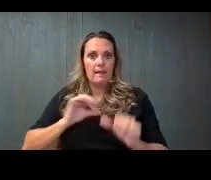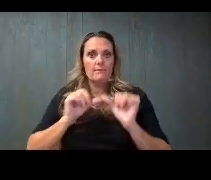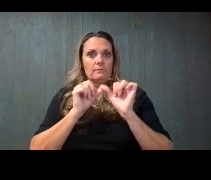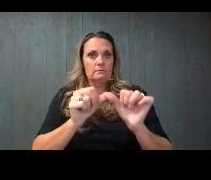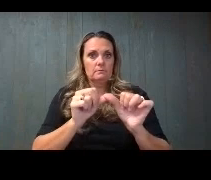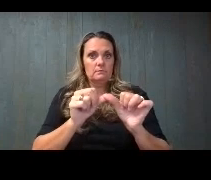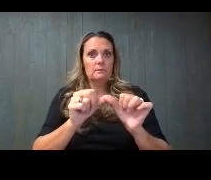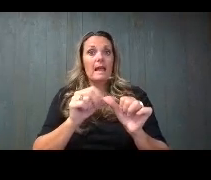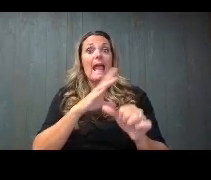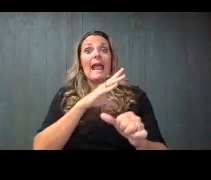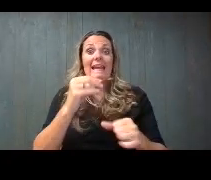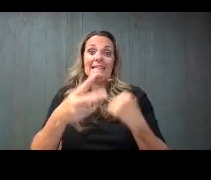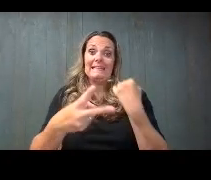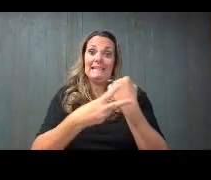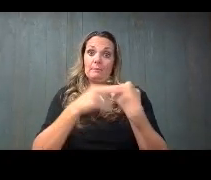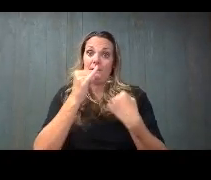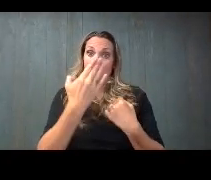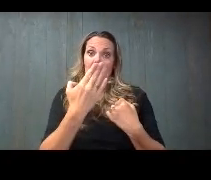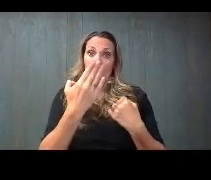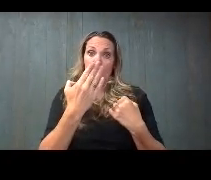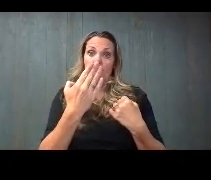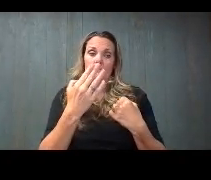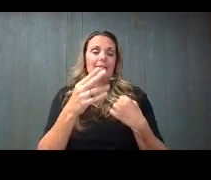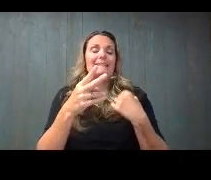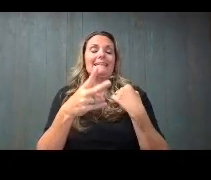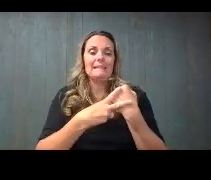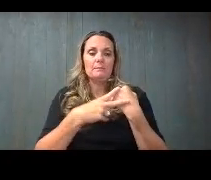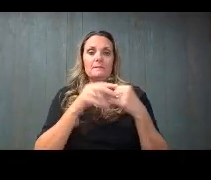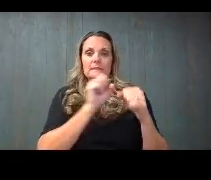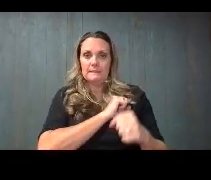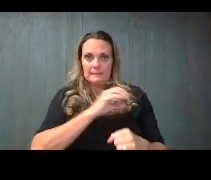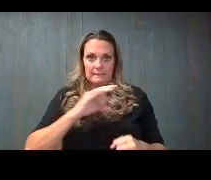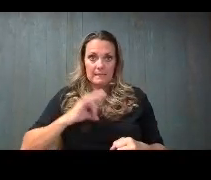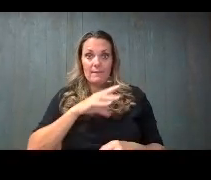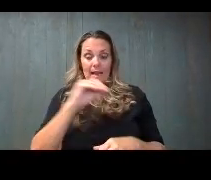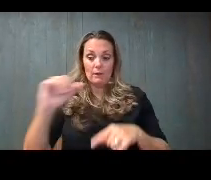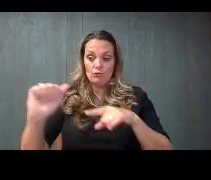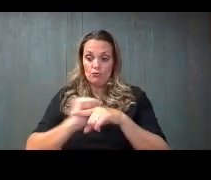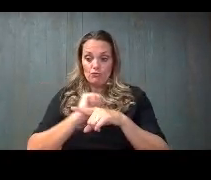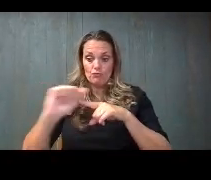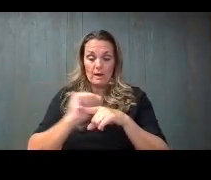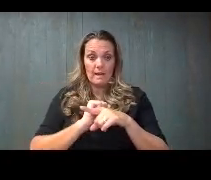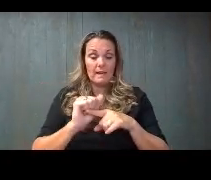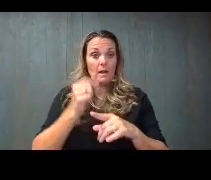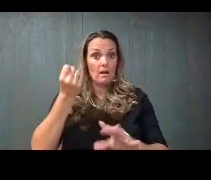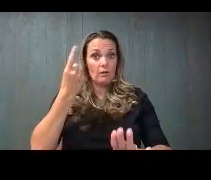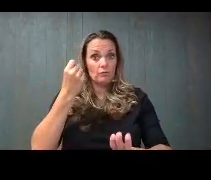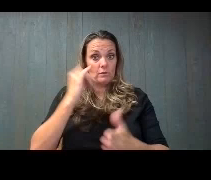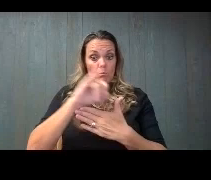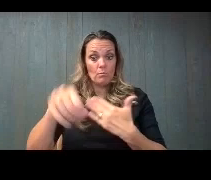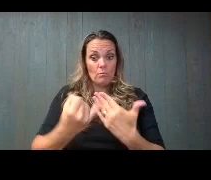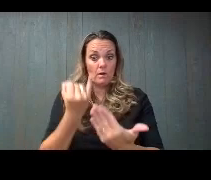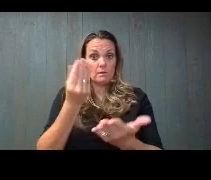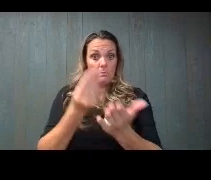retention strategies and training once establishment project funding has ended.